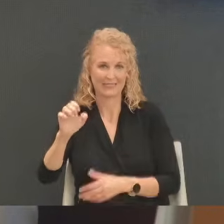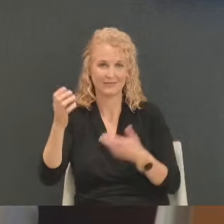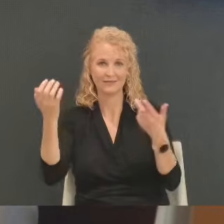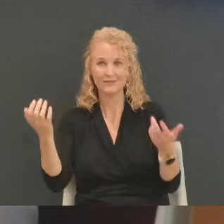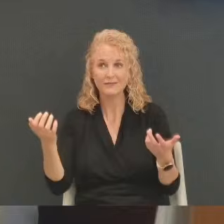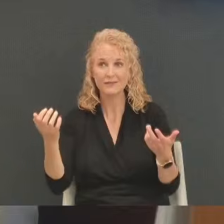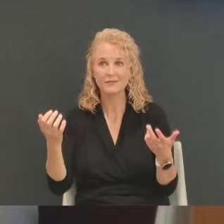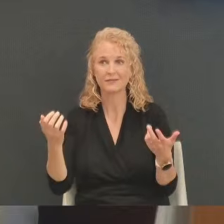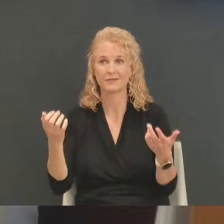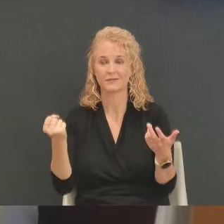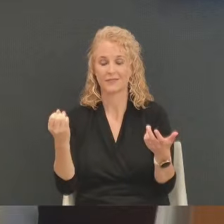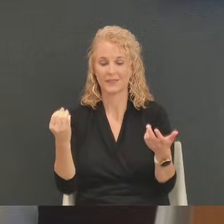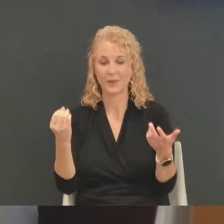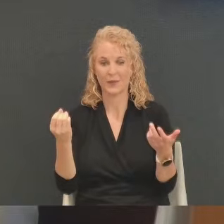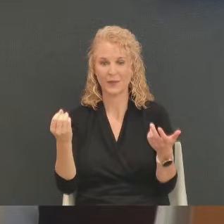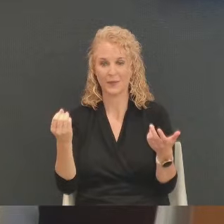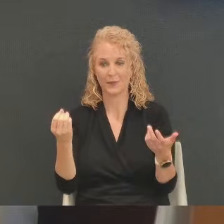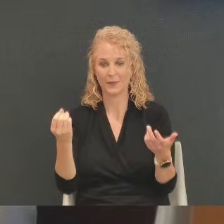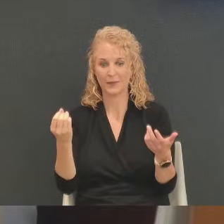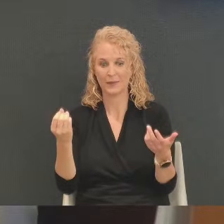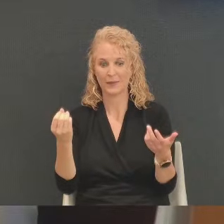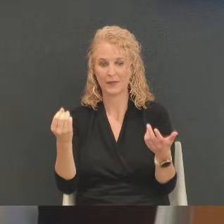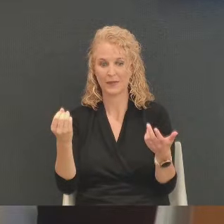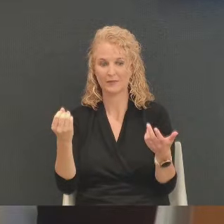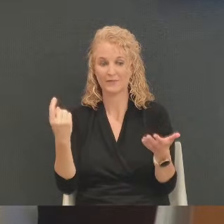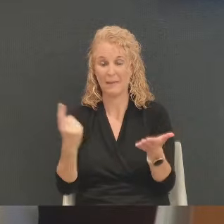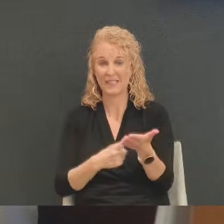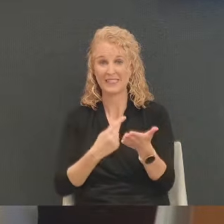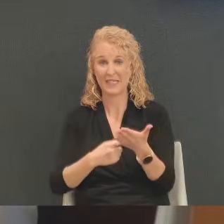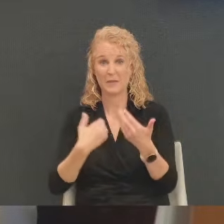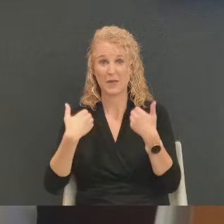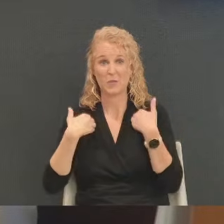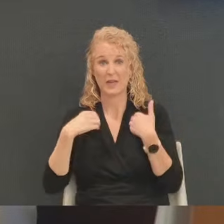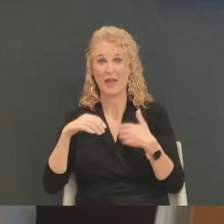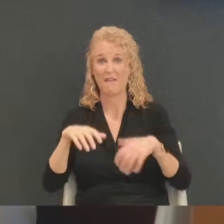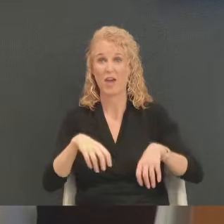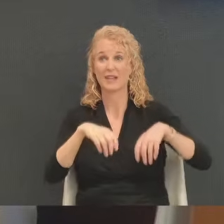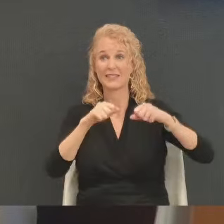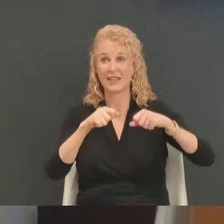there is there are custody exchanges going on and people bringing their their kids in